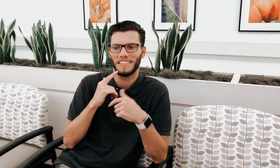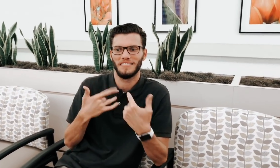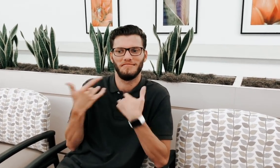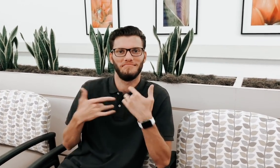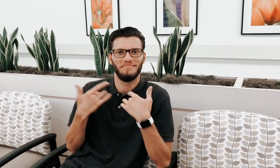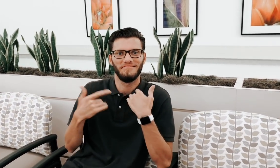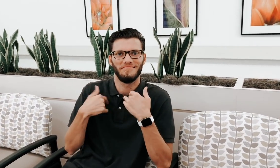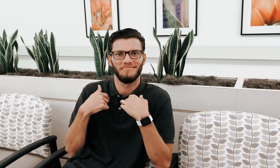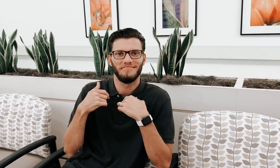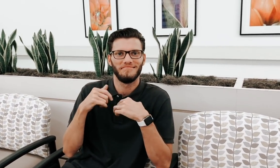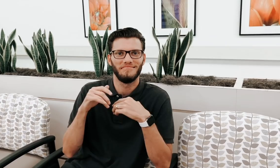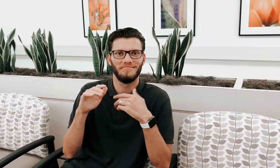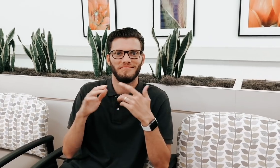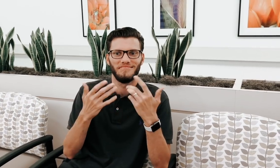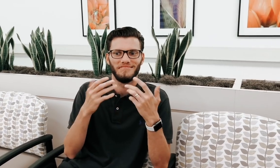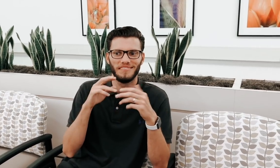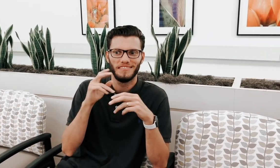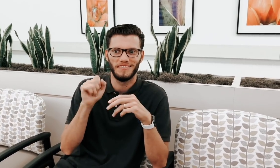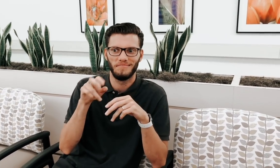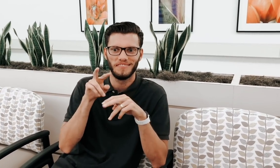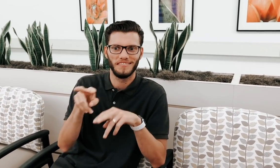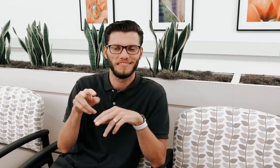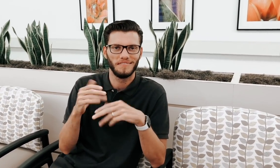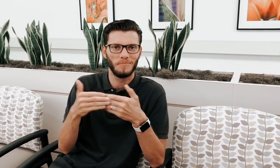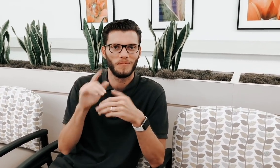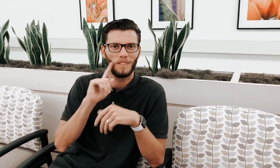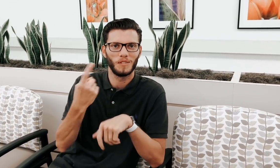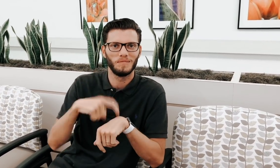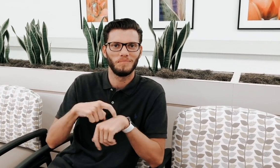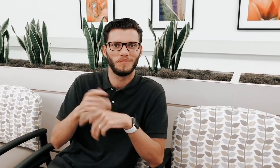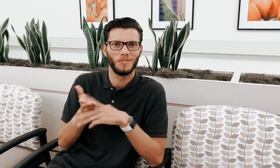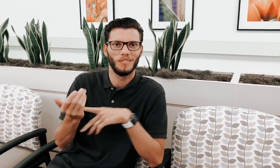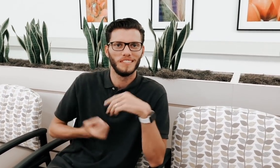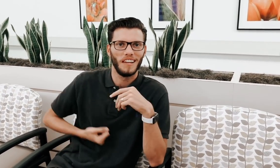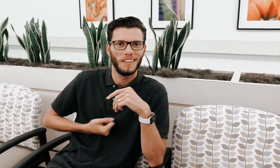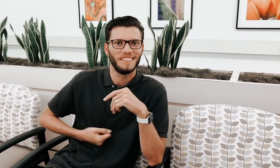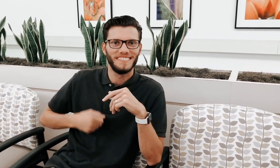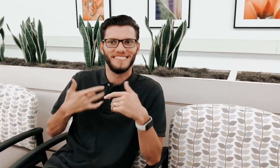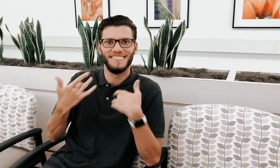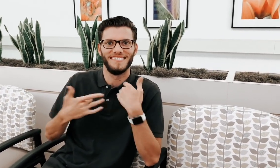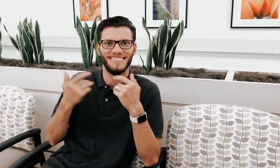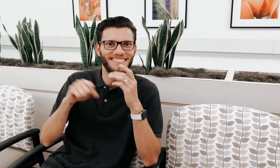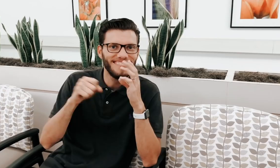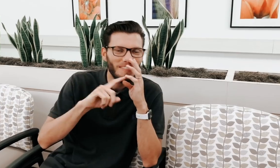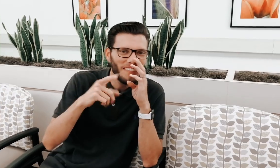I just feel excited to see the baby for the first time through the ultrasound. C: I'm nervous.